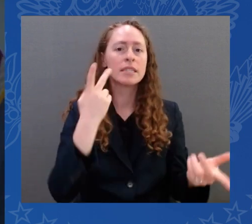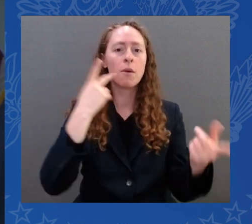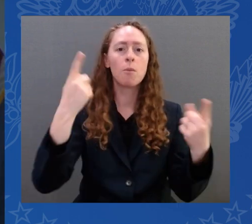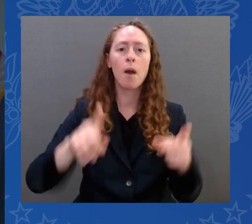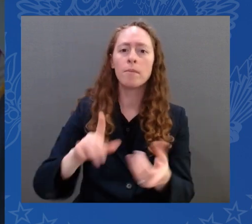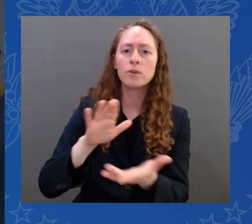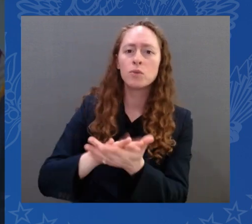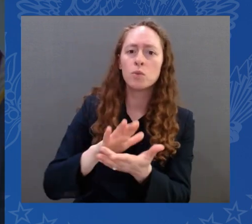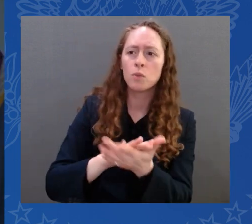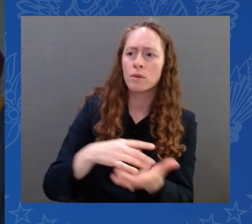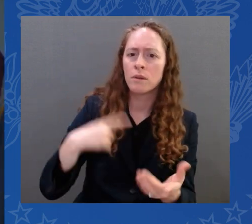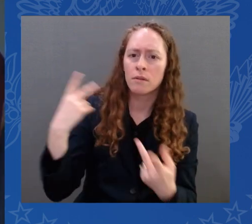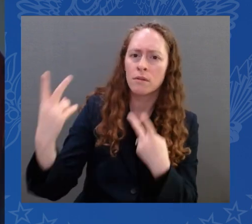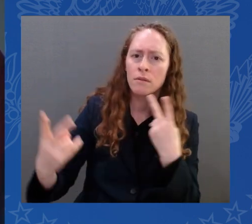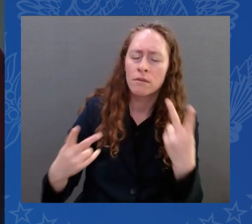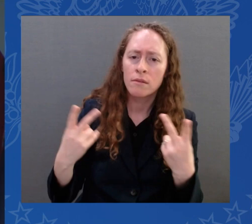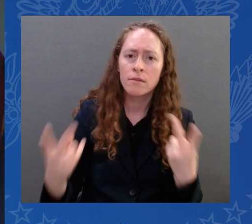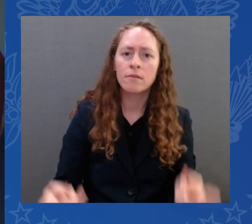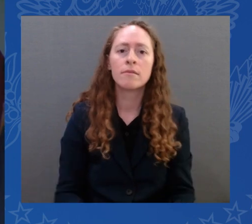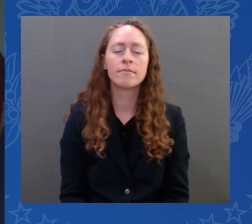impacts of disruptions to the global supply chain